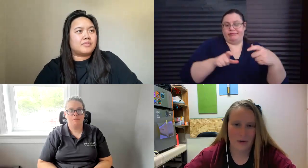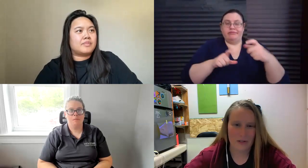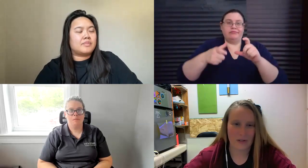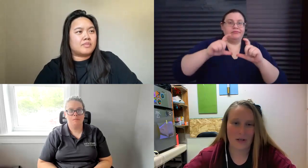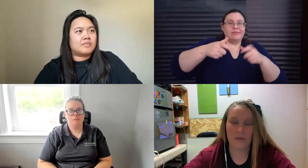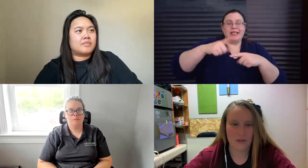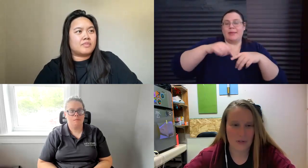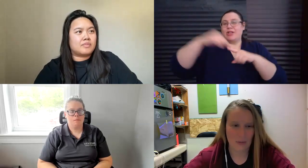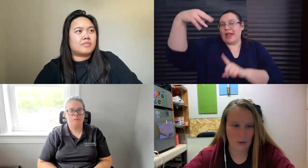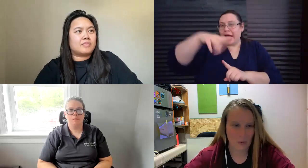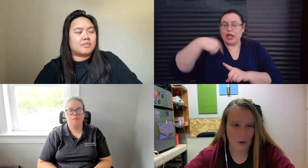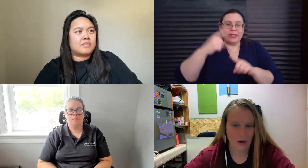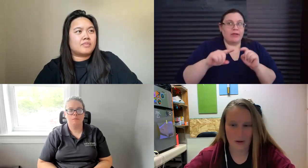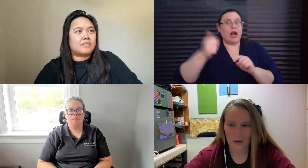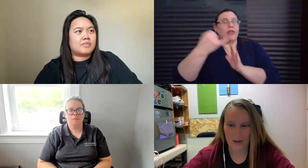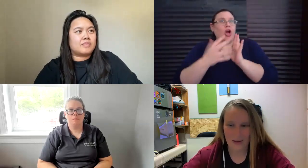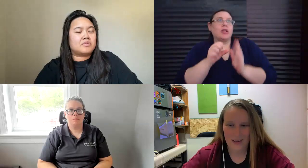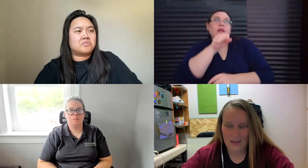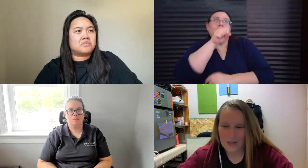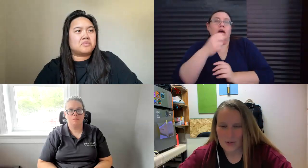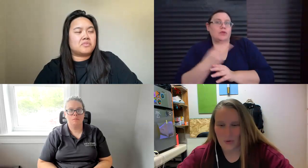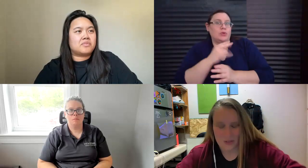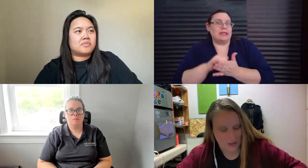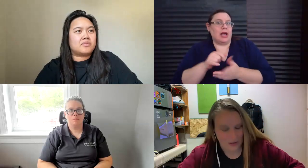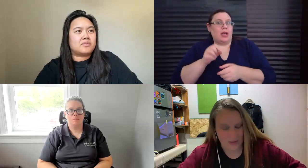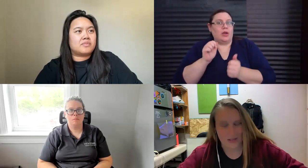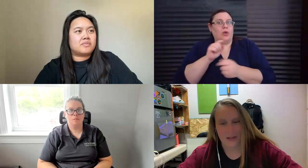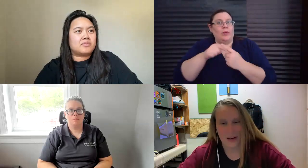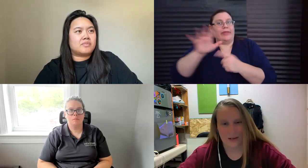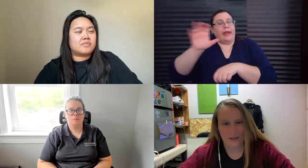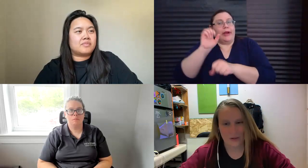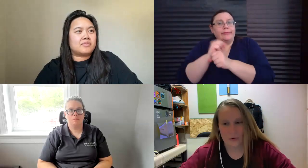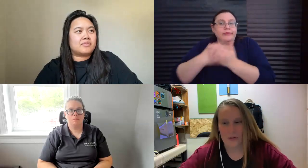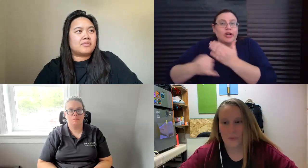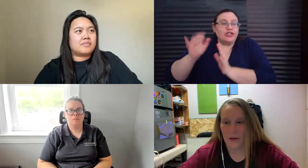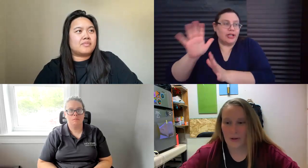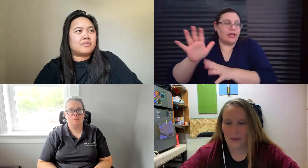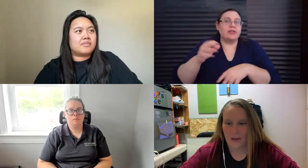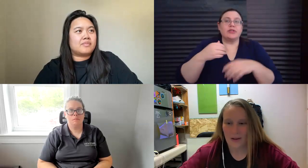Other artists love to use them in their work. I sell those, as well.